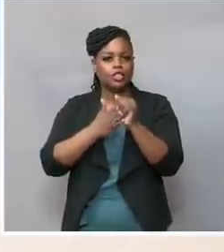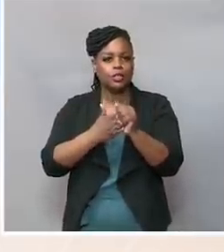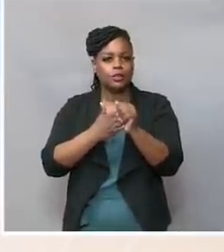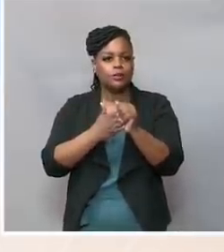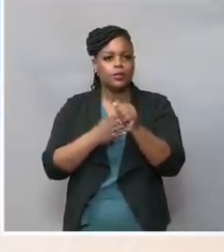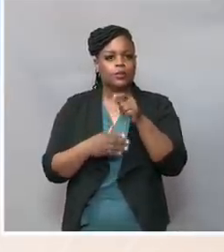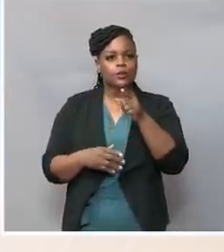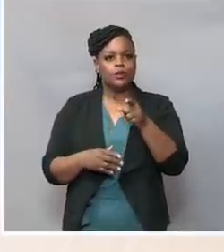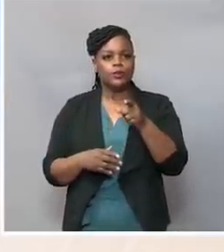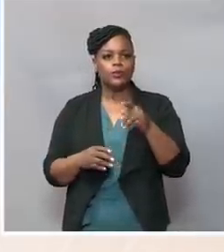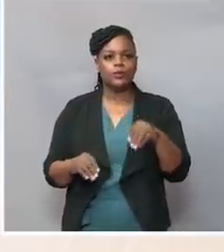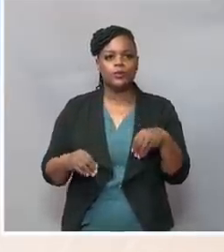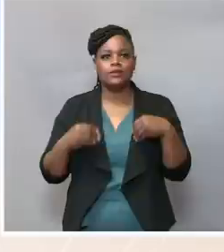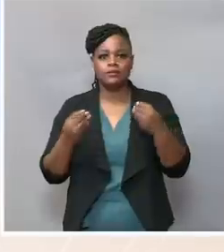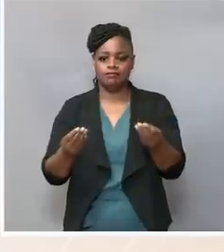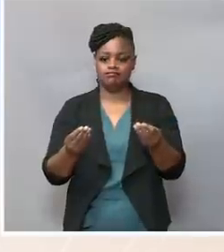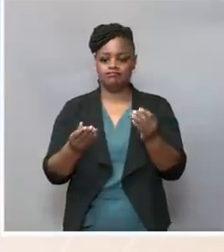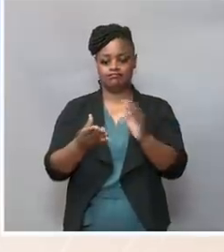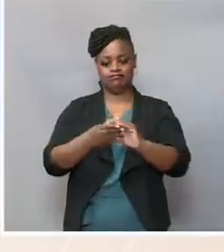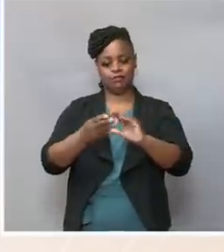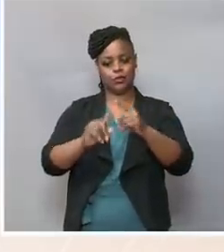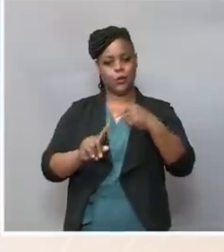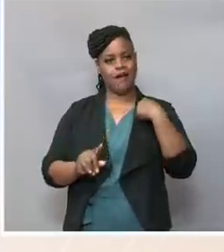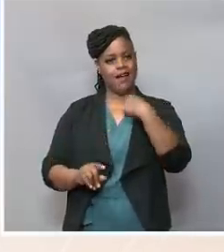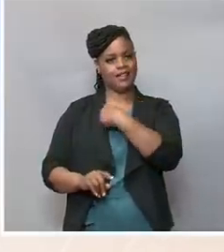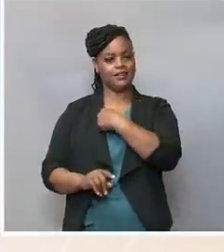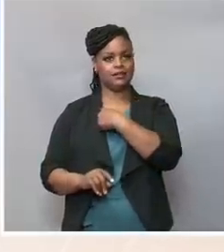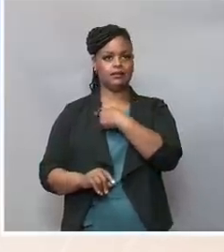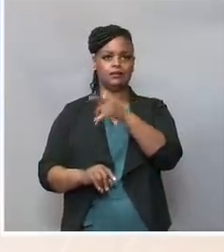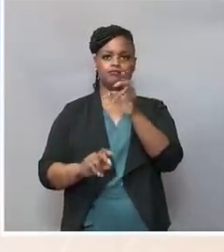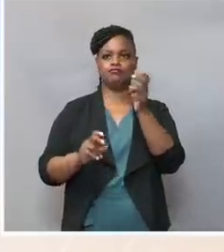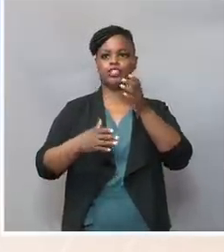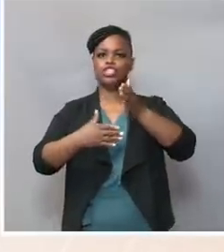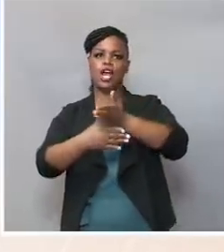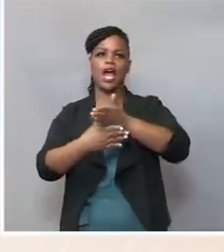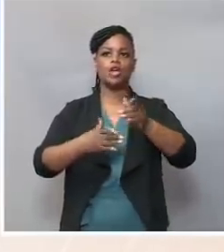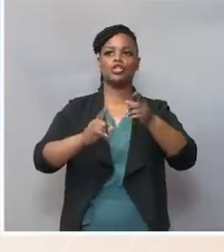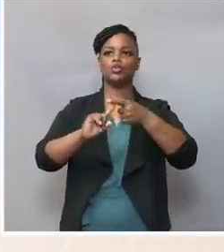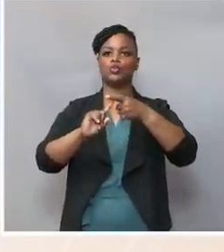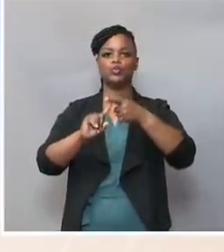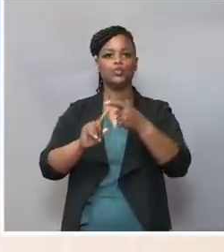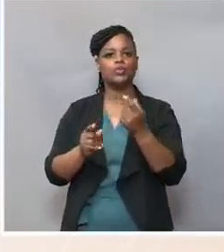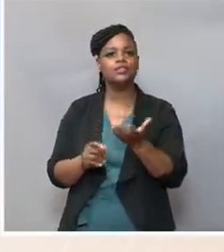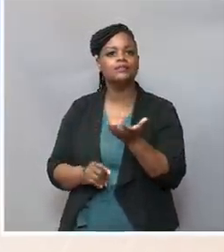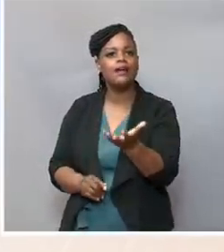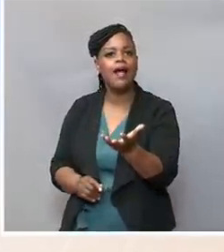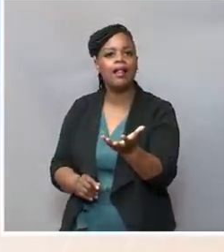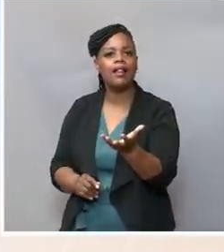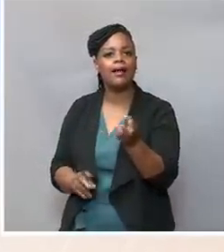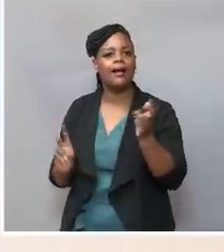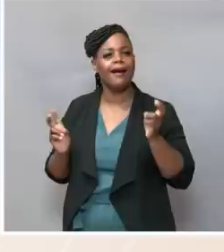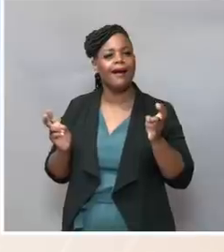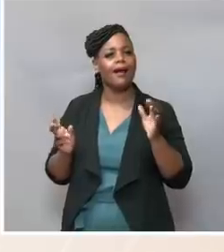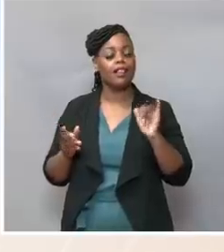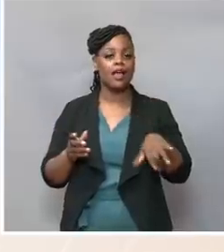to tell the stories of this nation in a full, expanded, truthful